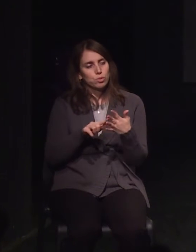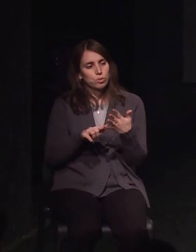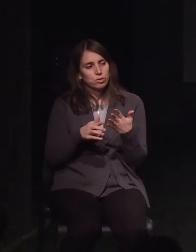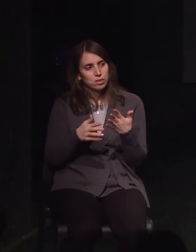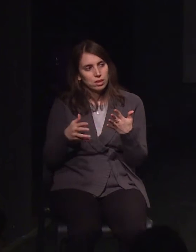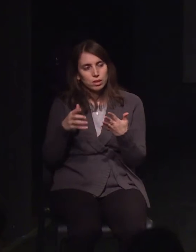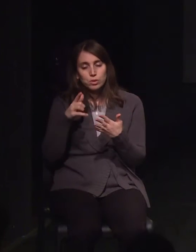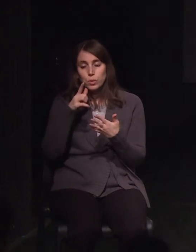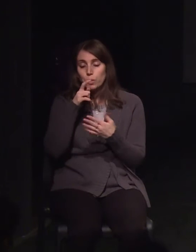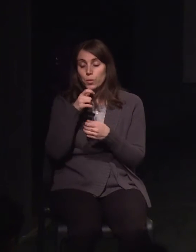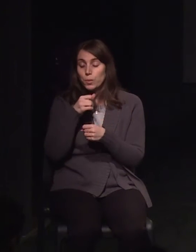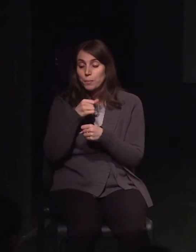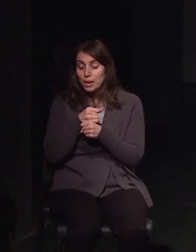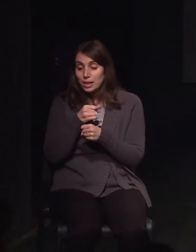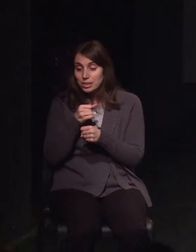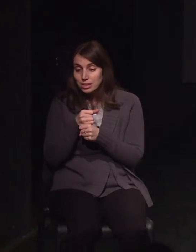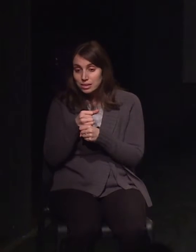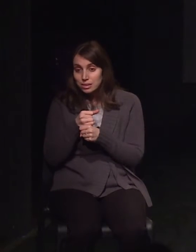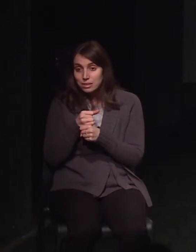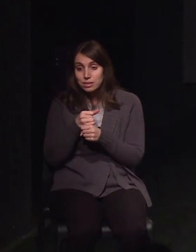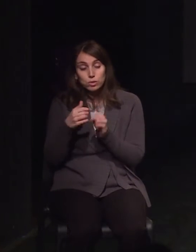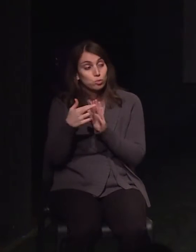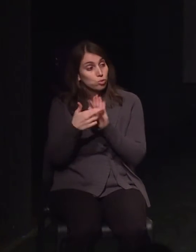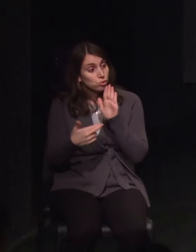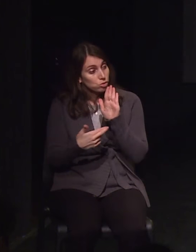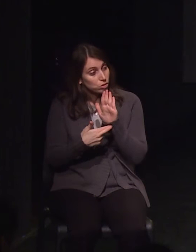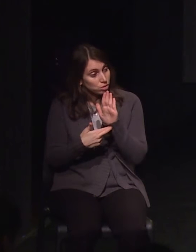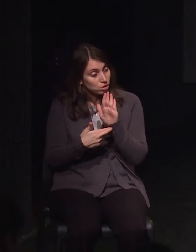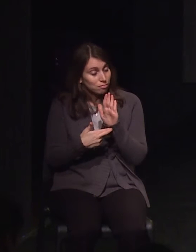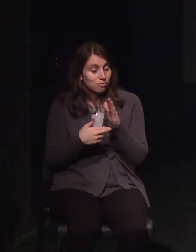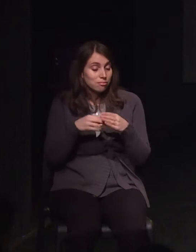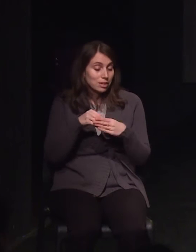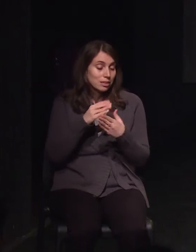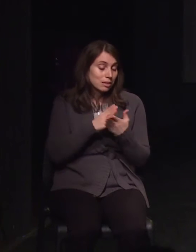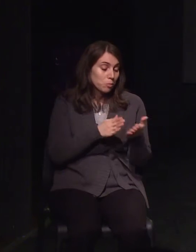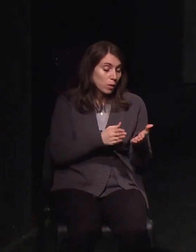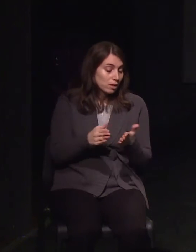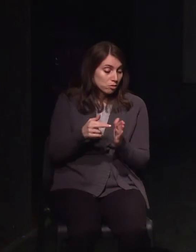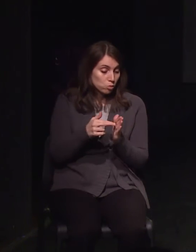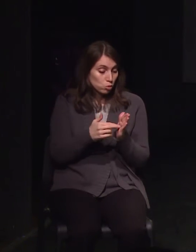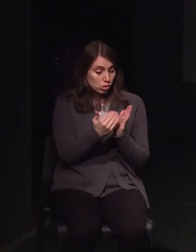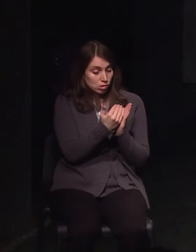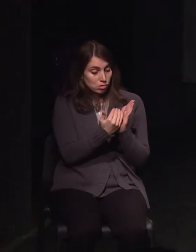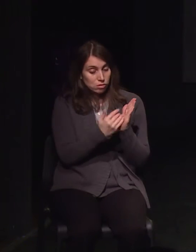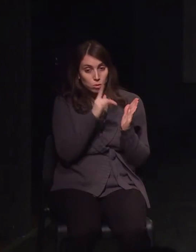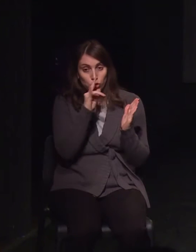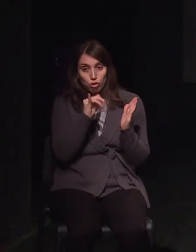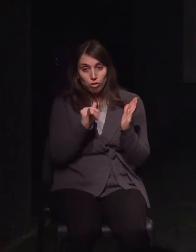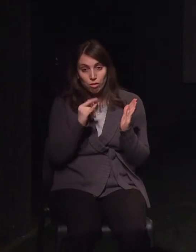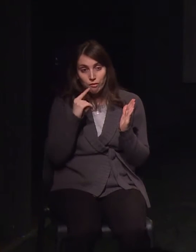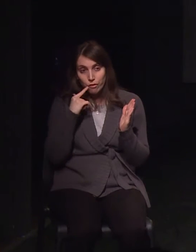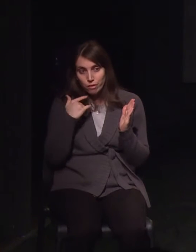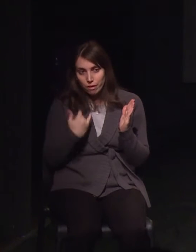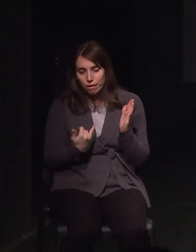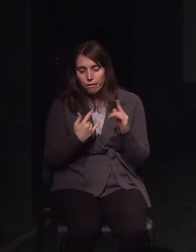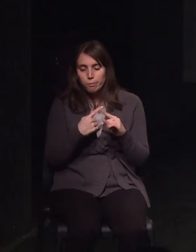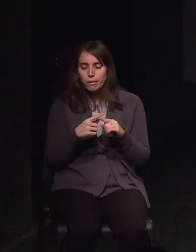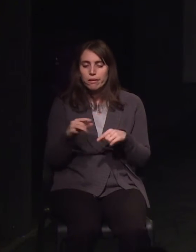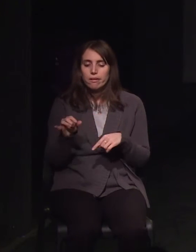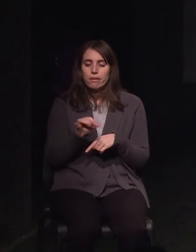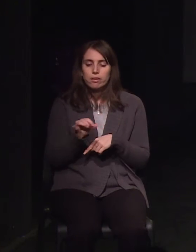who makes the rules in some ways, what are those rules for now, but I also thought that,